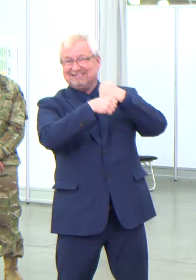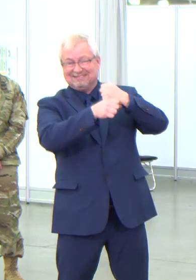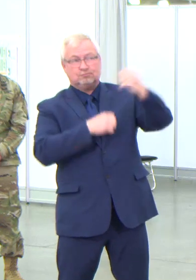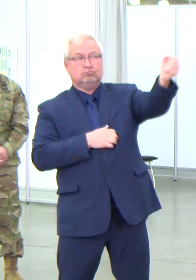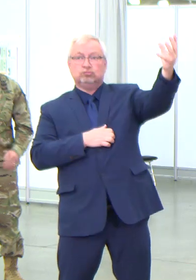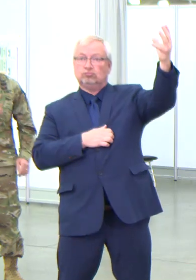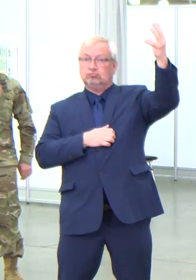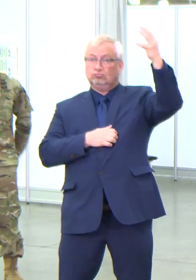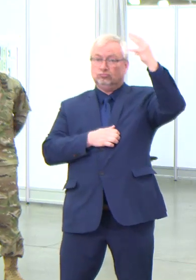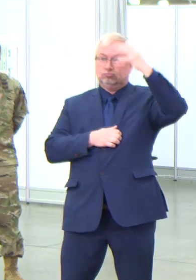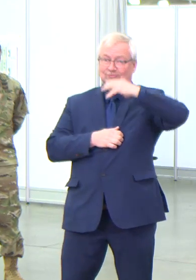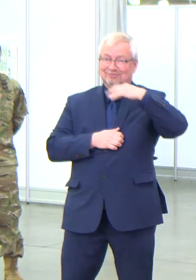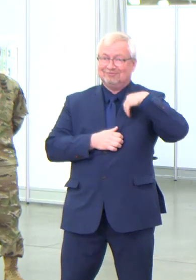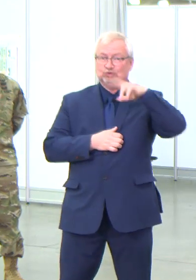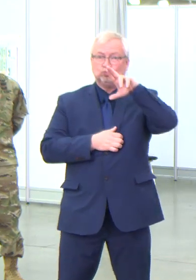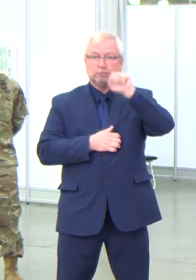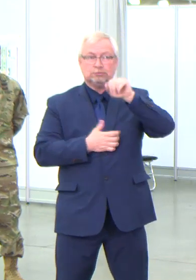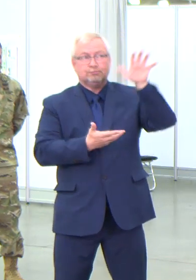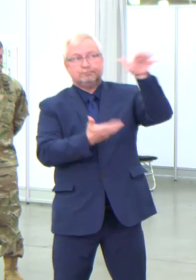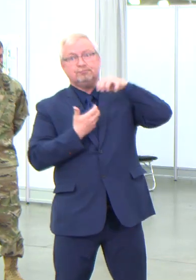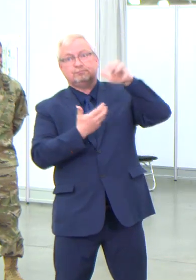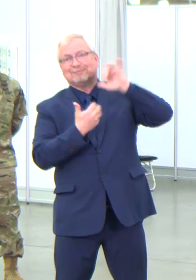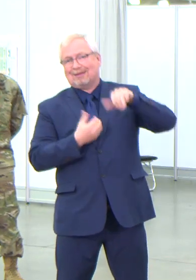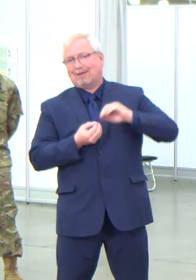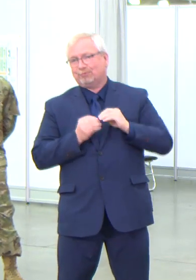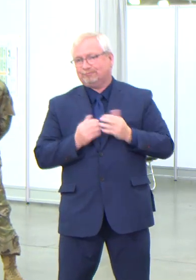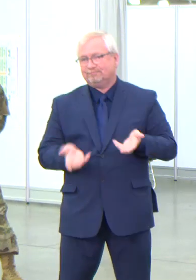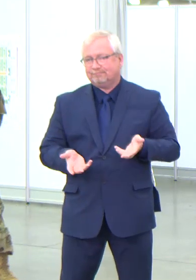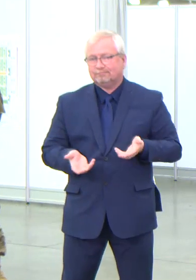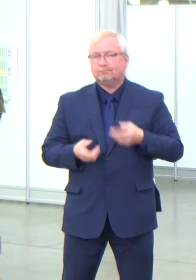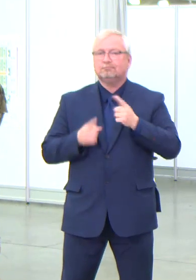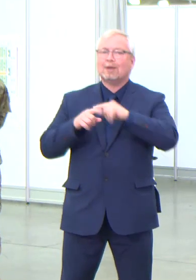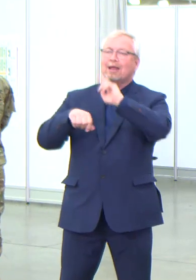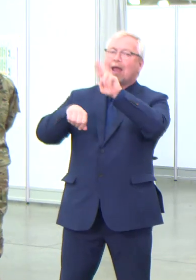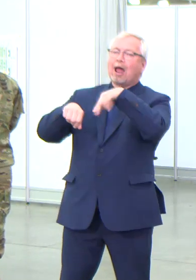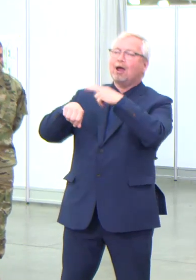equipment. We're looking at whether or not we have the national capacity to be able to have